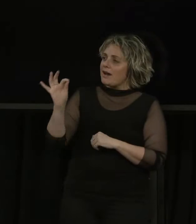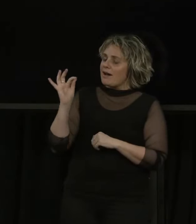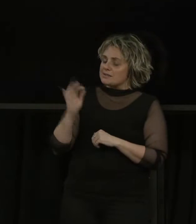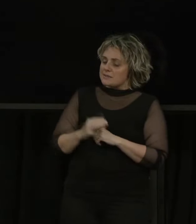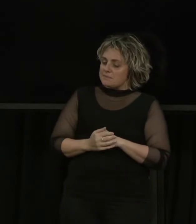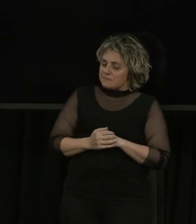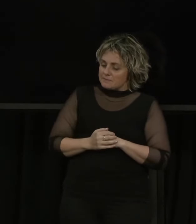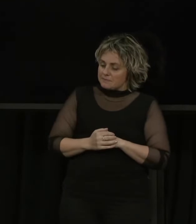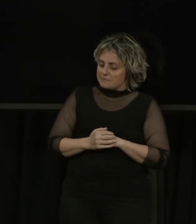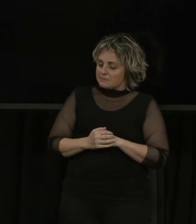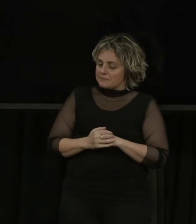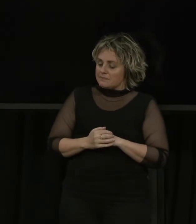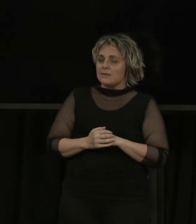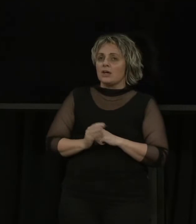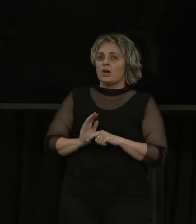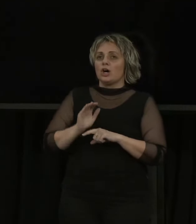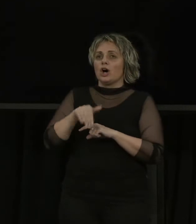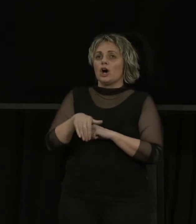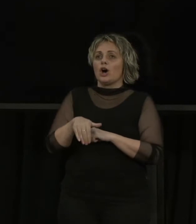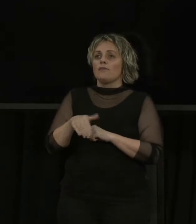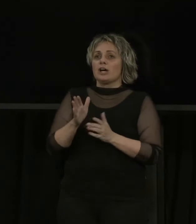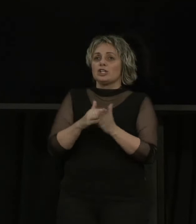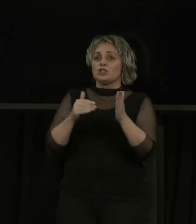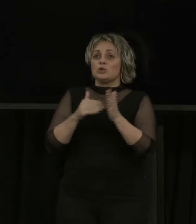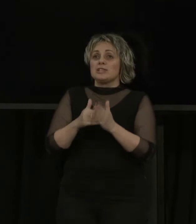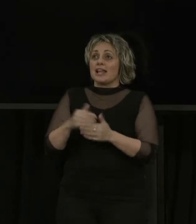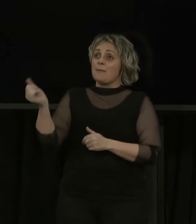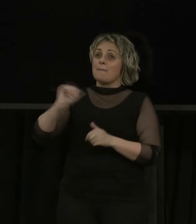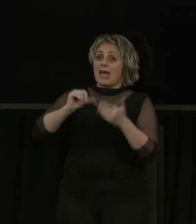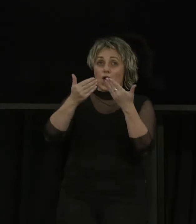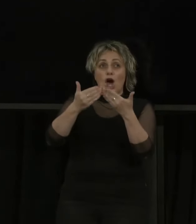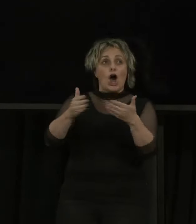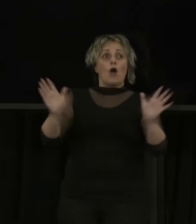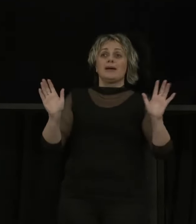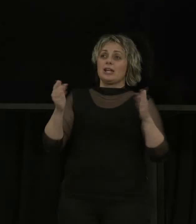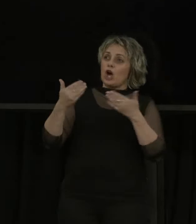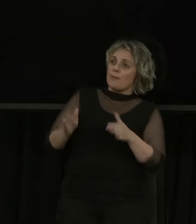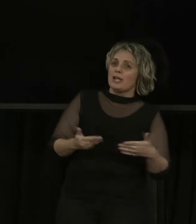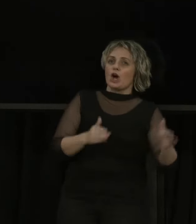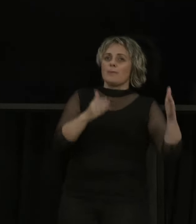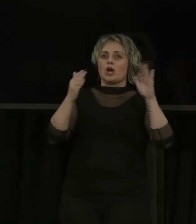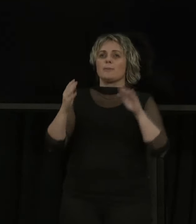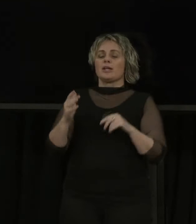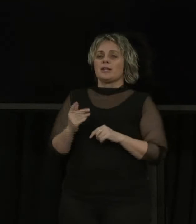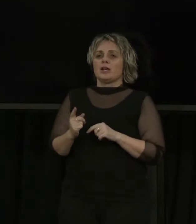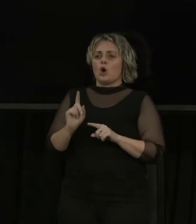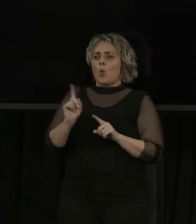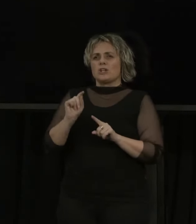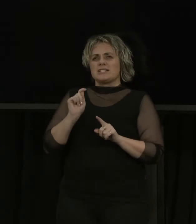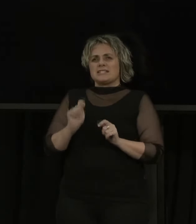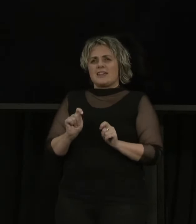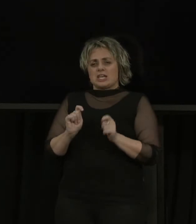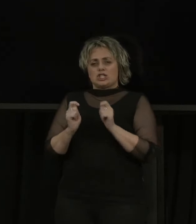to be day trips rather than overnight.